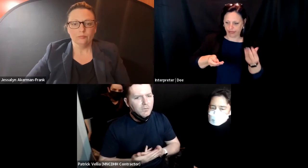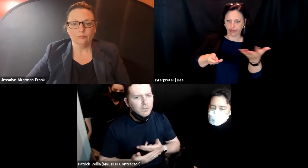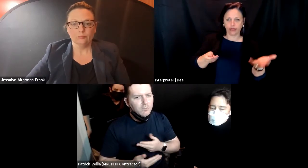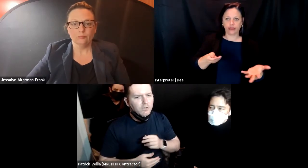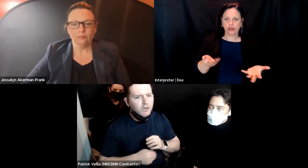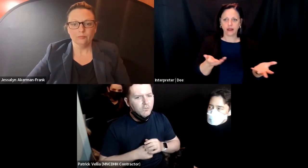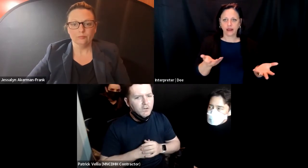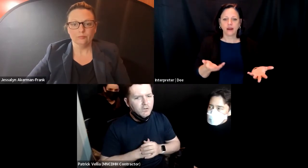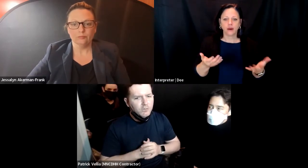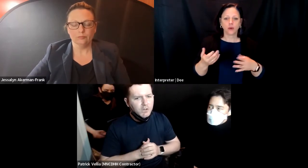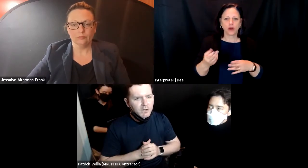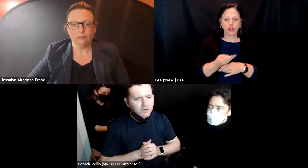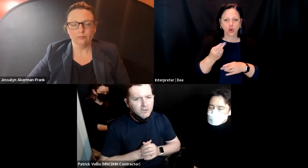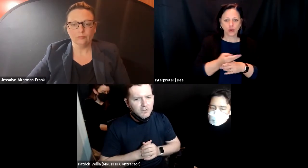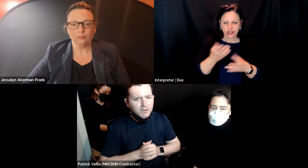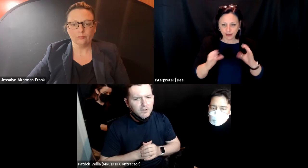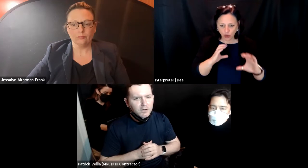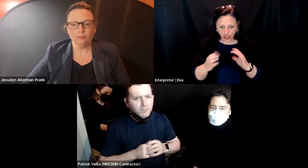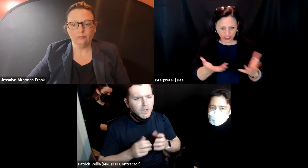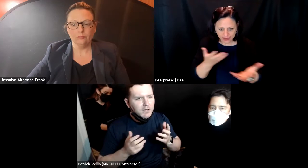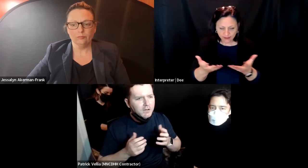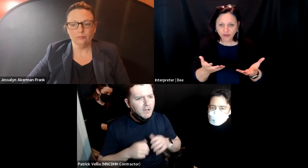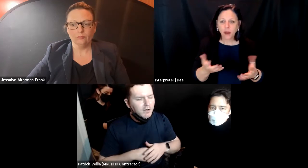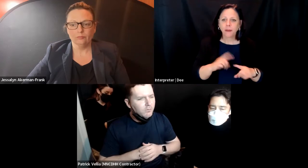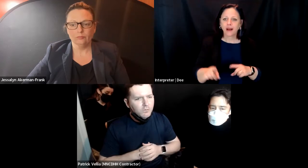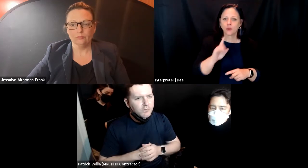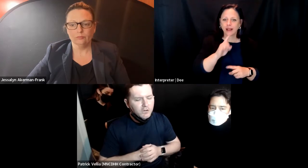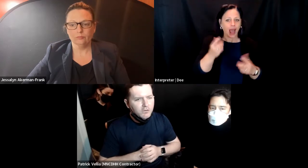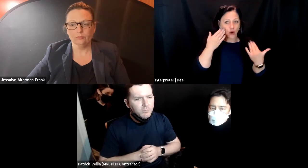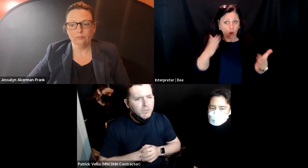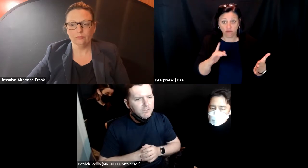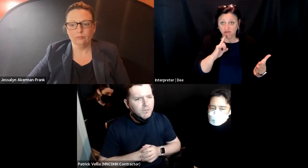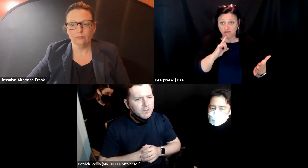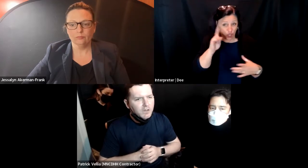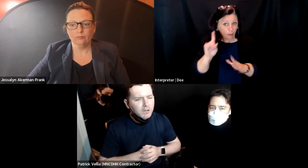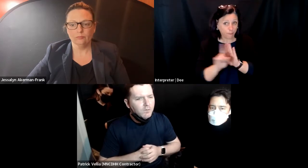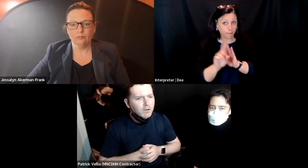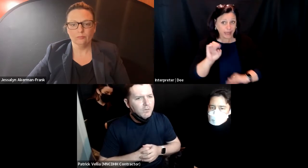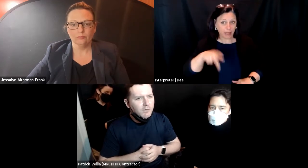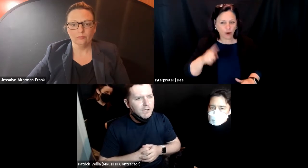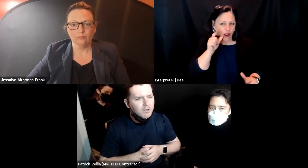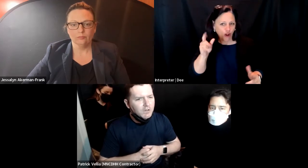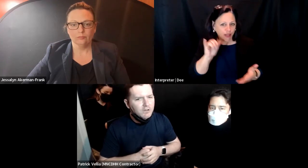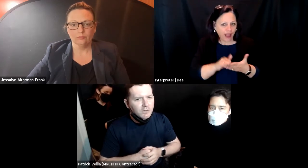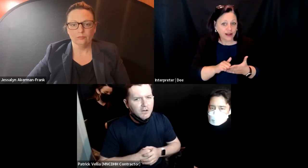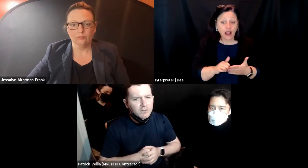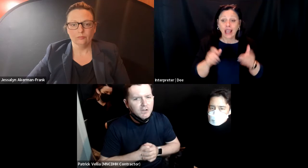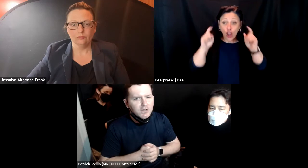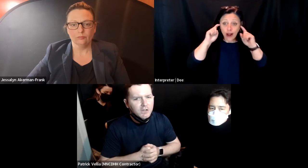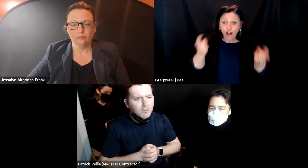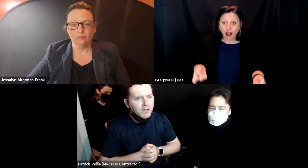Right now we use a transit card.